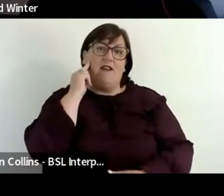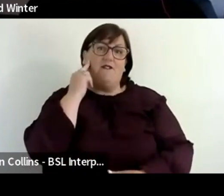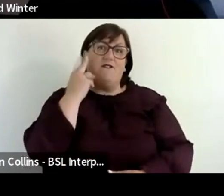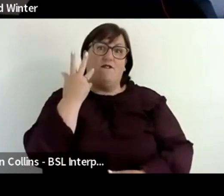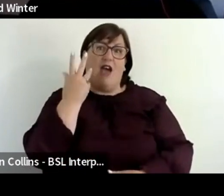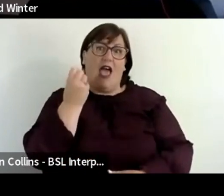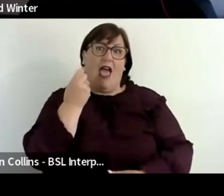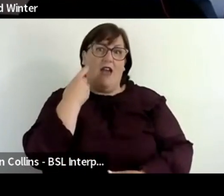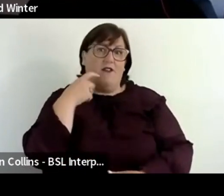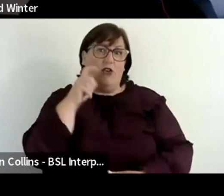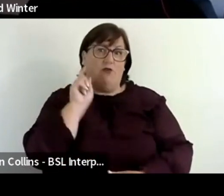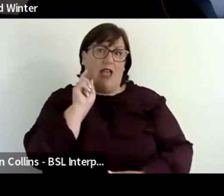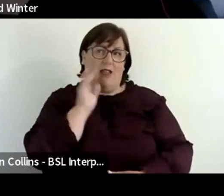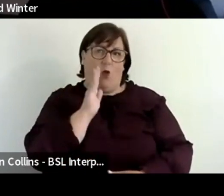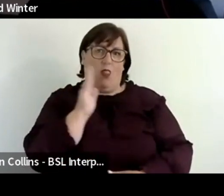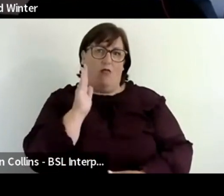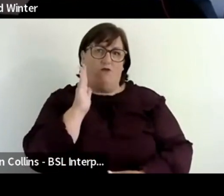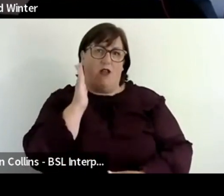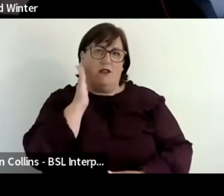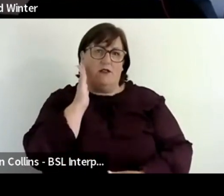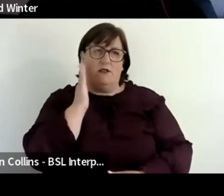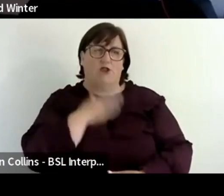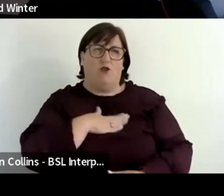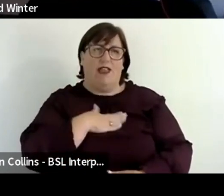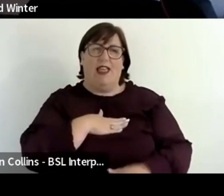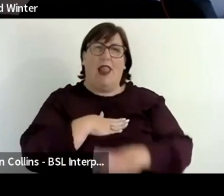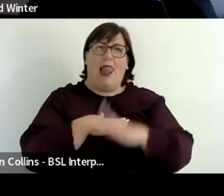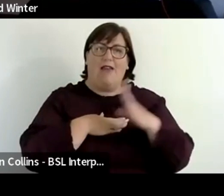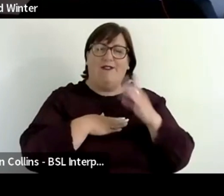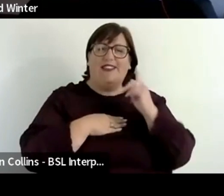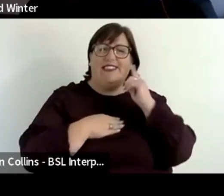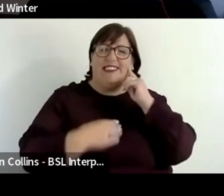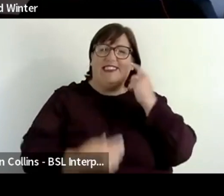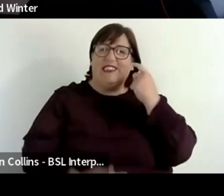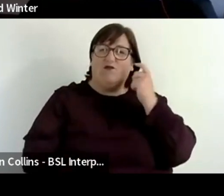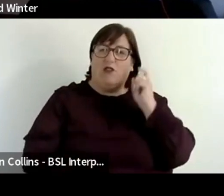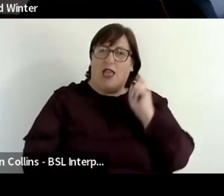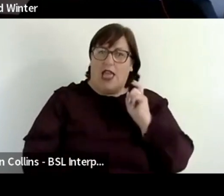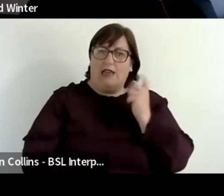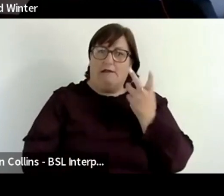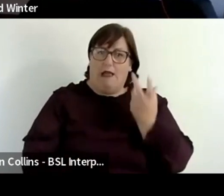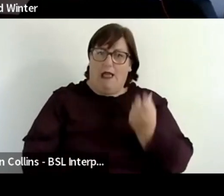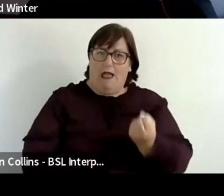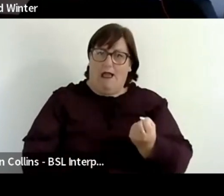my right side, sorry, my left side, which is where I'm severely